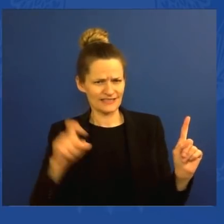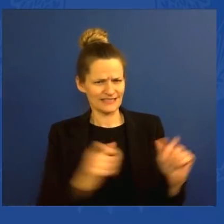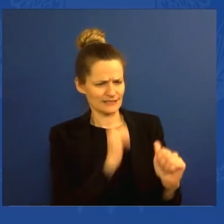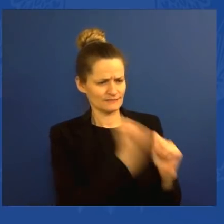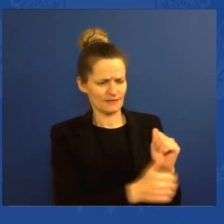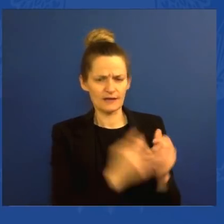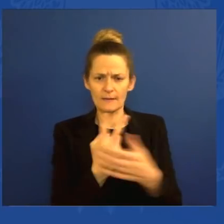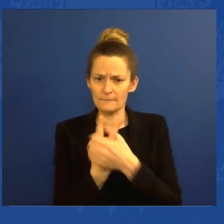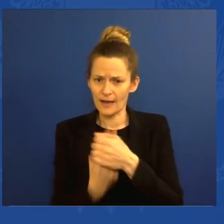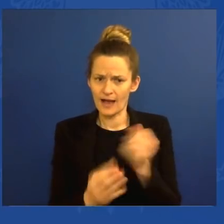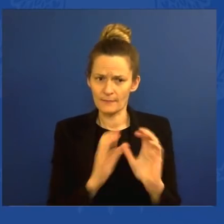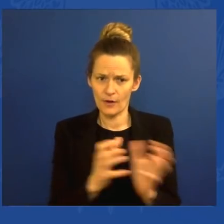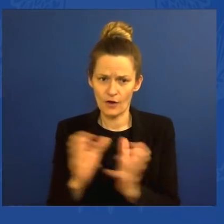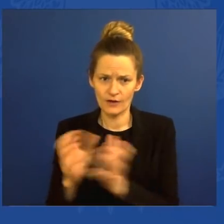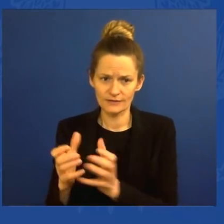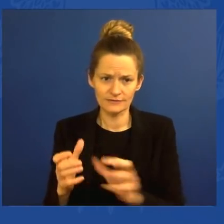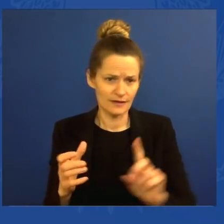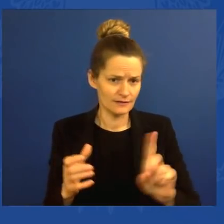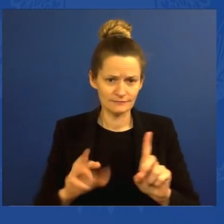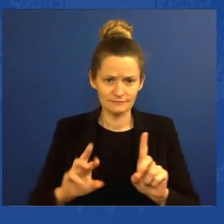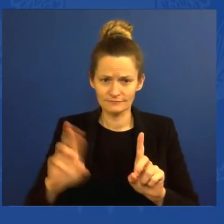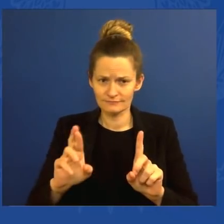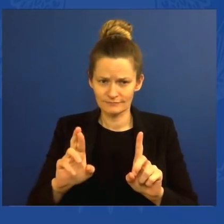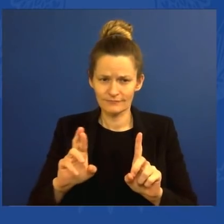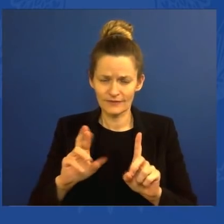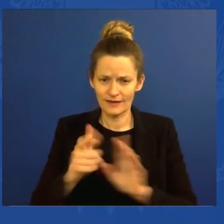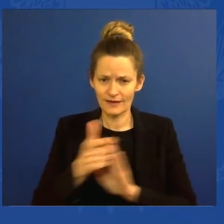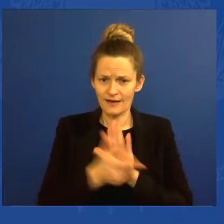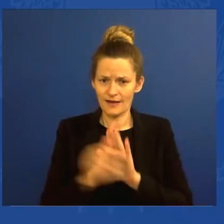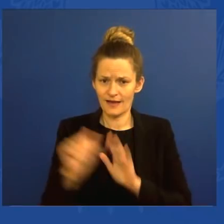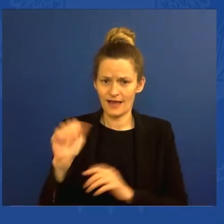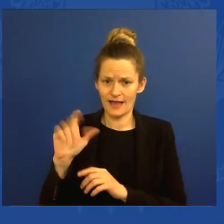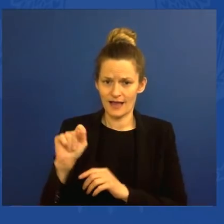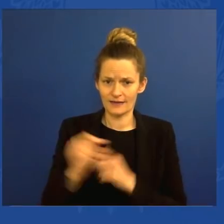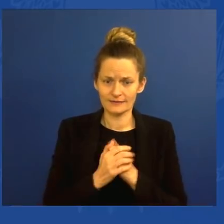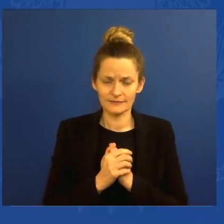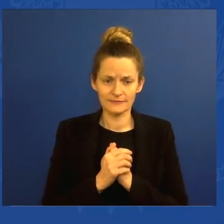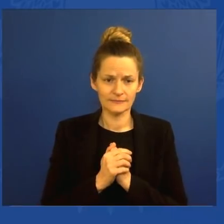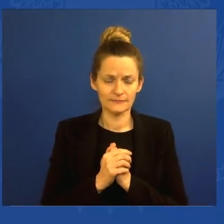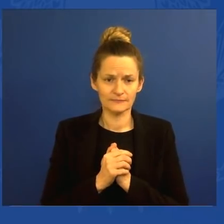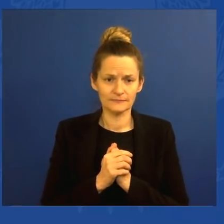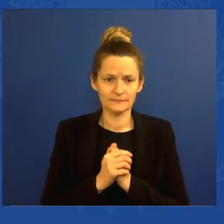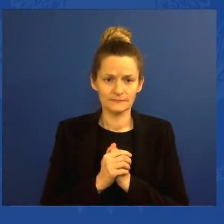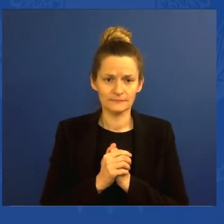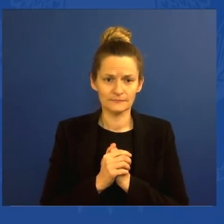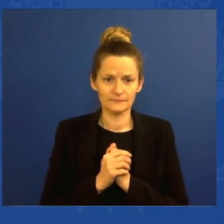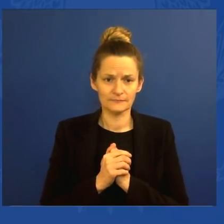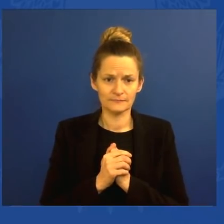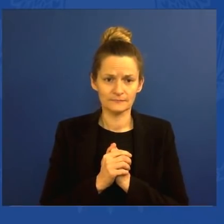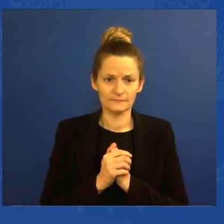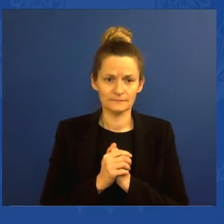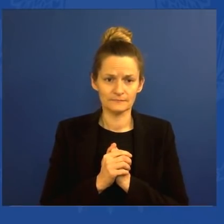And we have the President and CEO of Micron with us. Sanjay, thanks for being here. Micron is looking to making